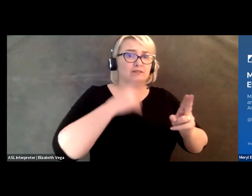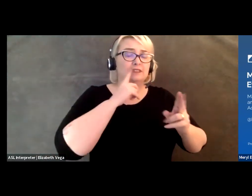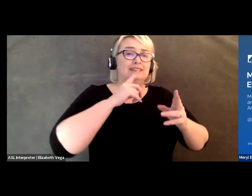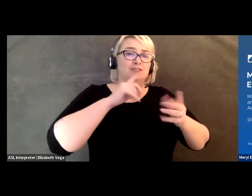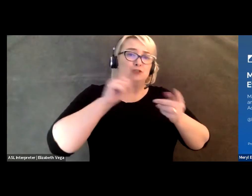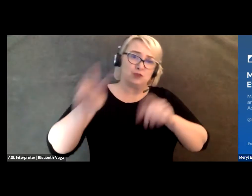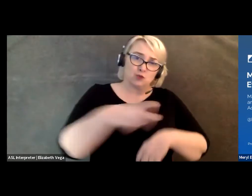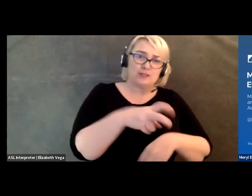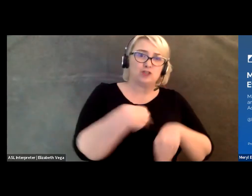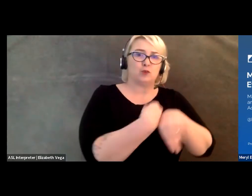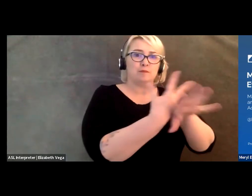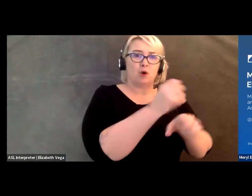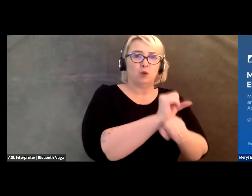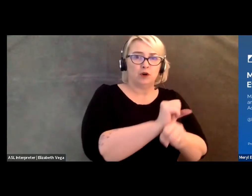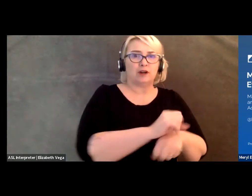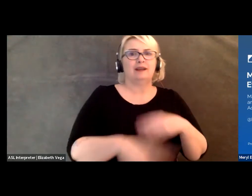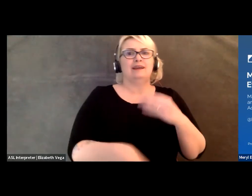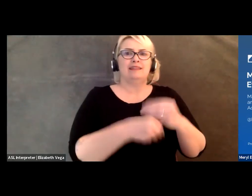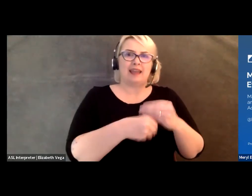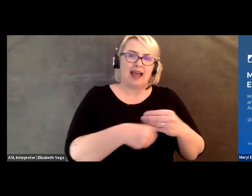collaboration and productivity apps.